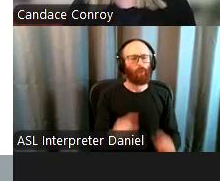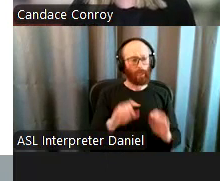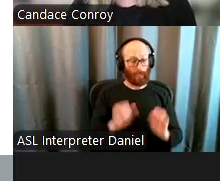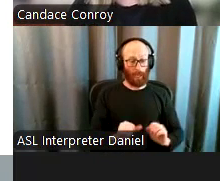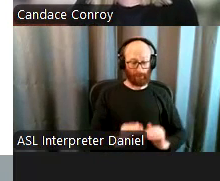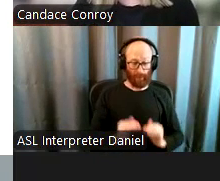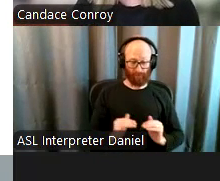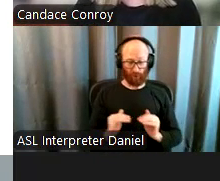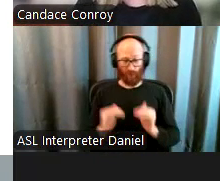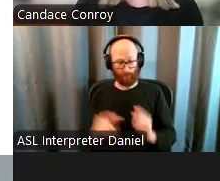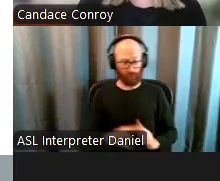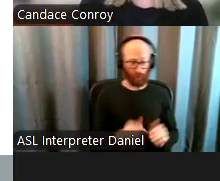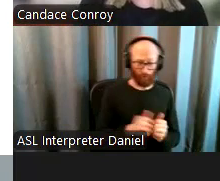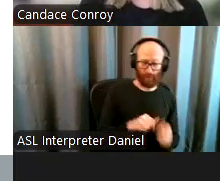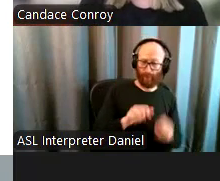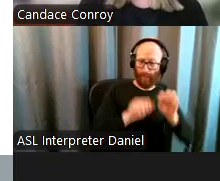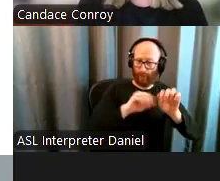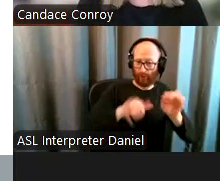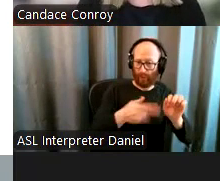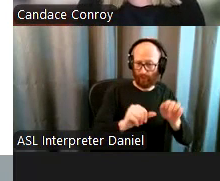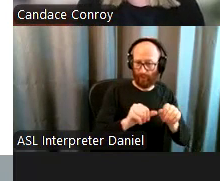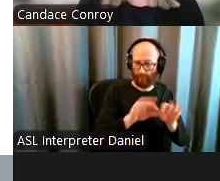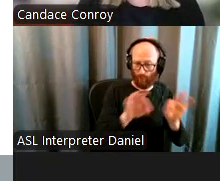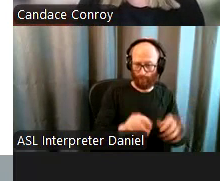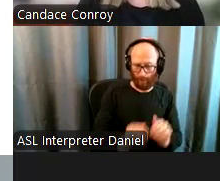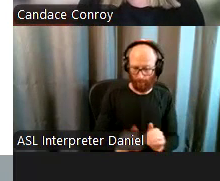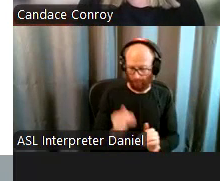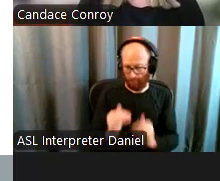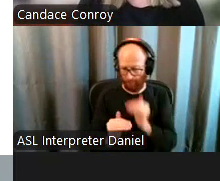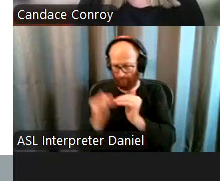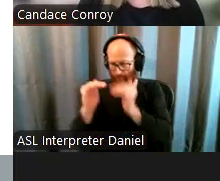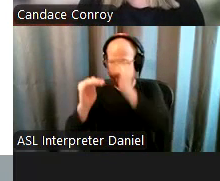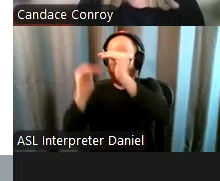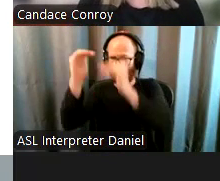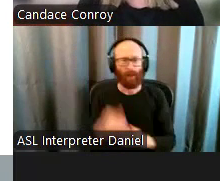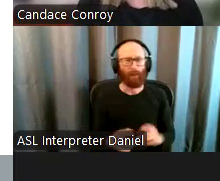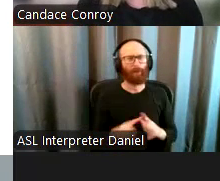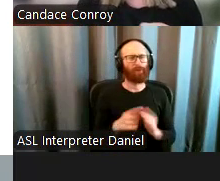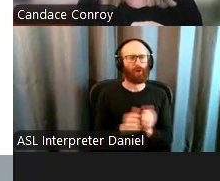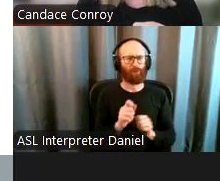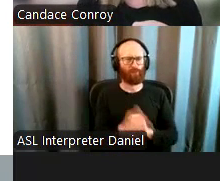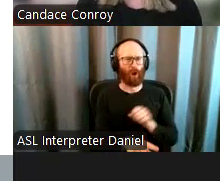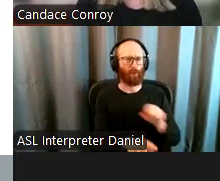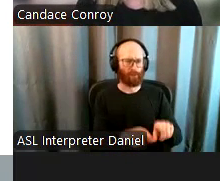up, but providing things like prompts and then starting with a JHA form that's less